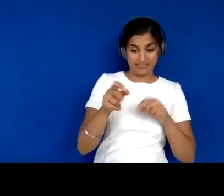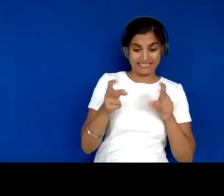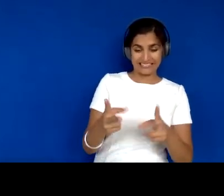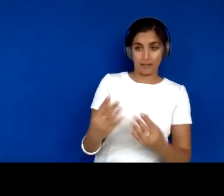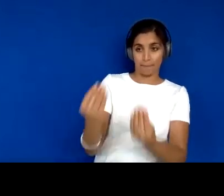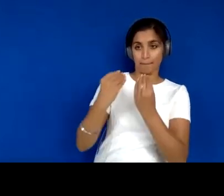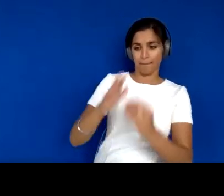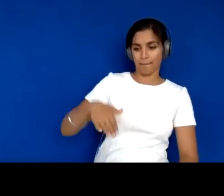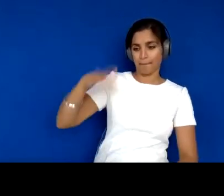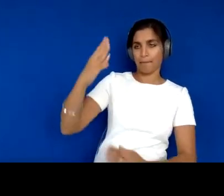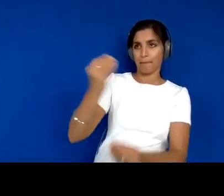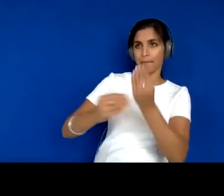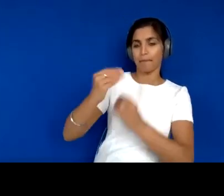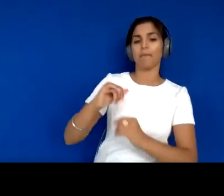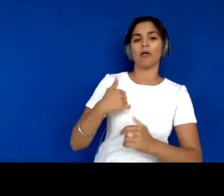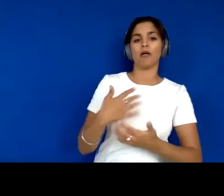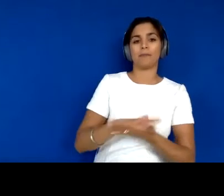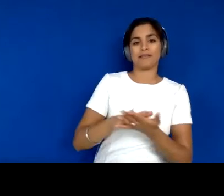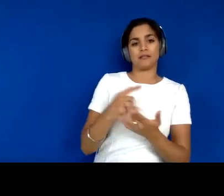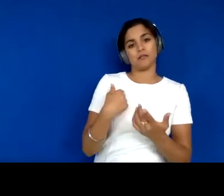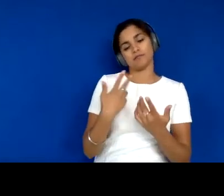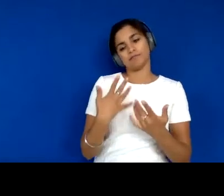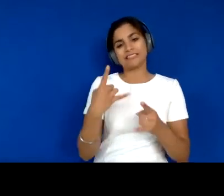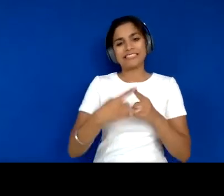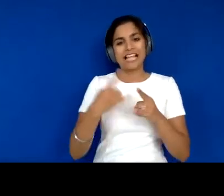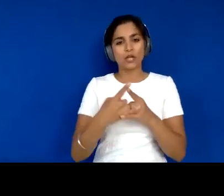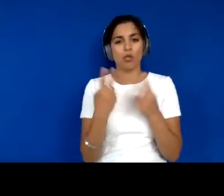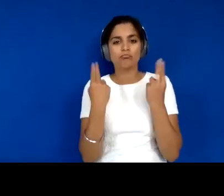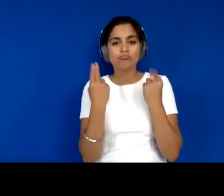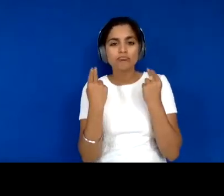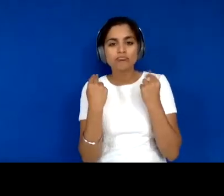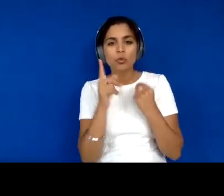women determined to be pure are responsible for their party knees where